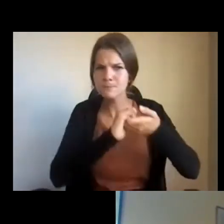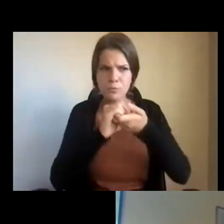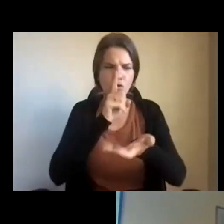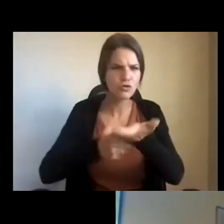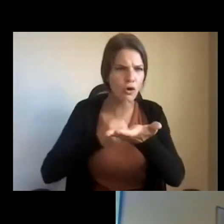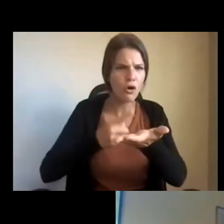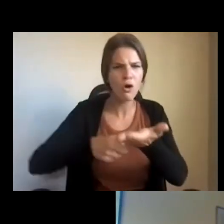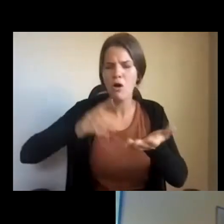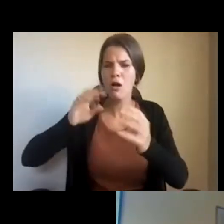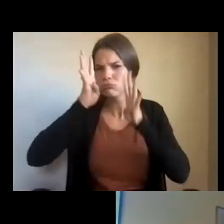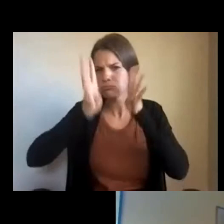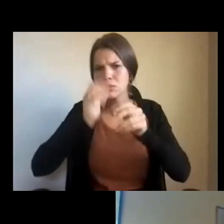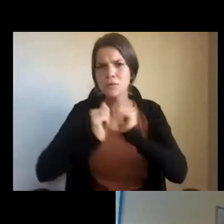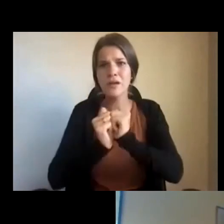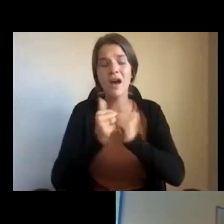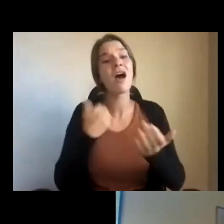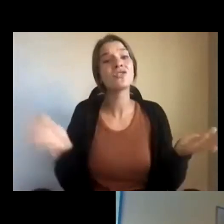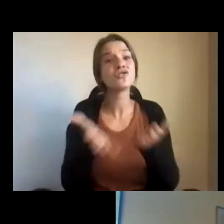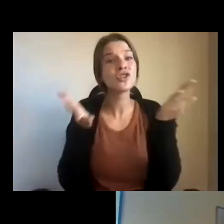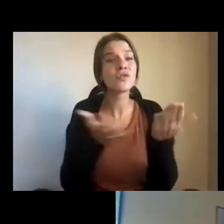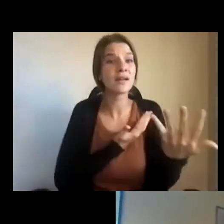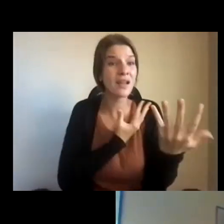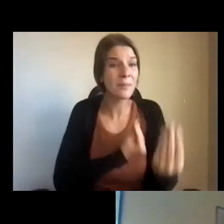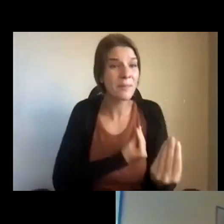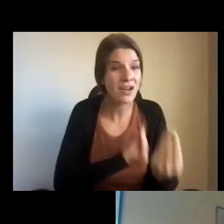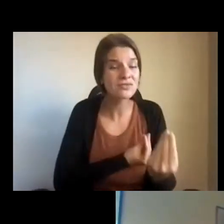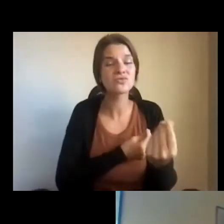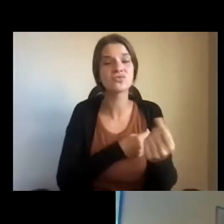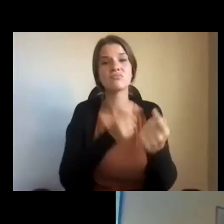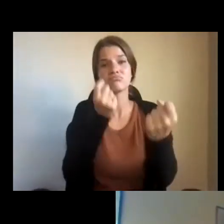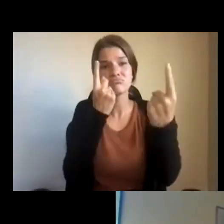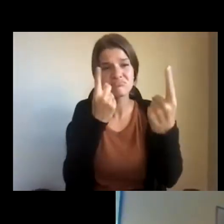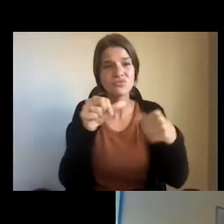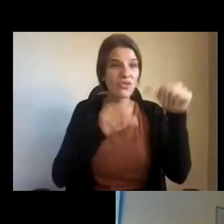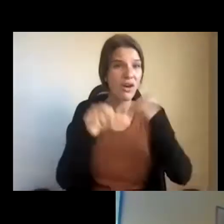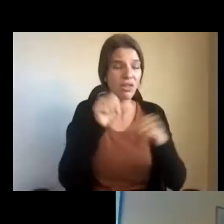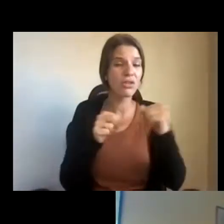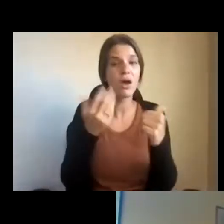you all to have compassion for each other, and empathy for each other. I think sometimes there's